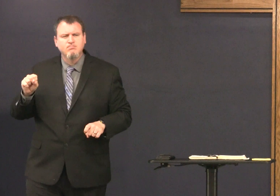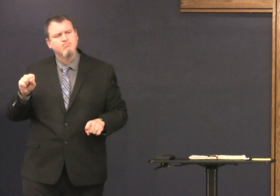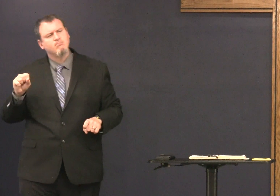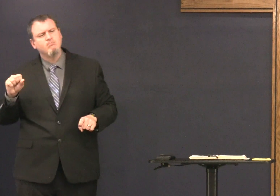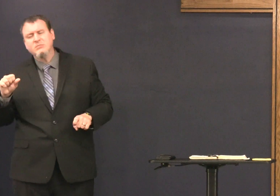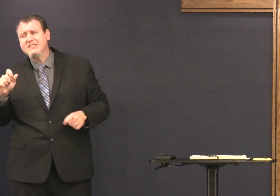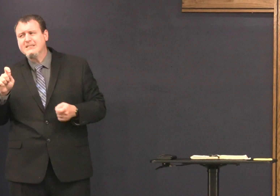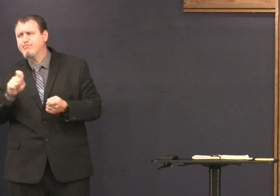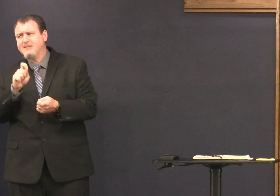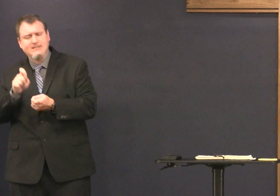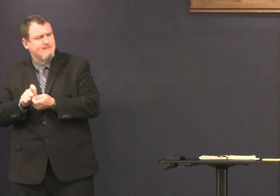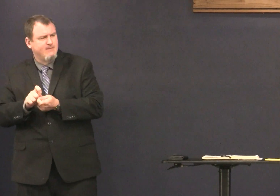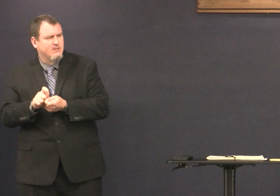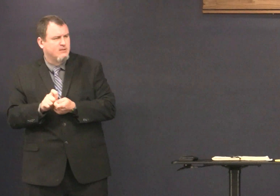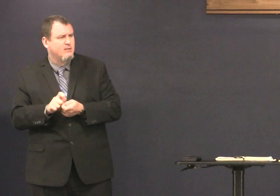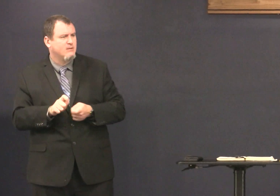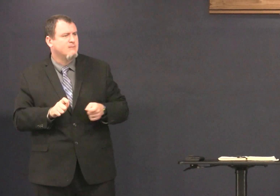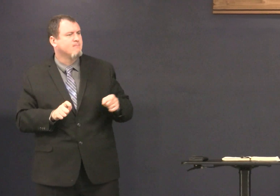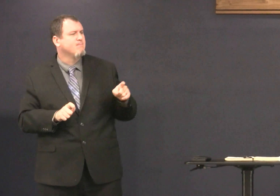they weren't guards specifically